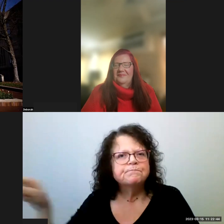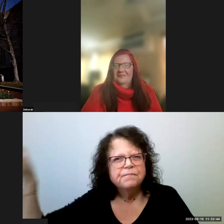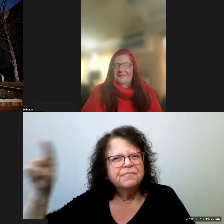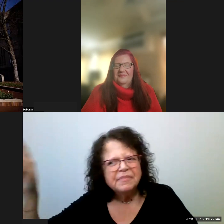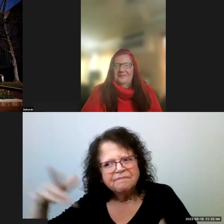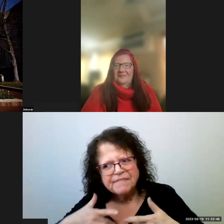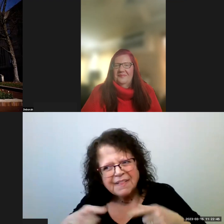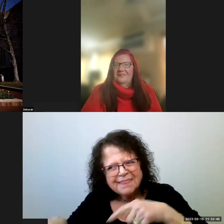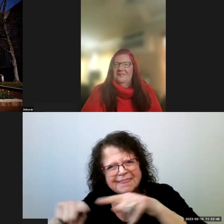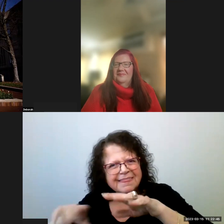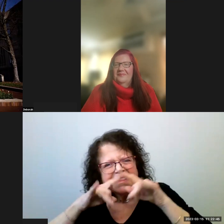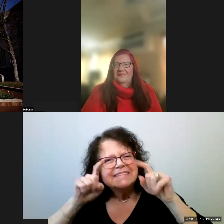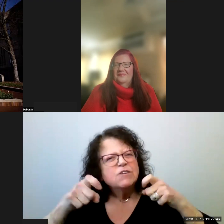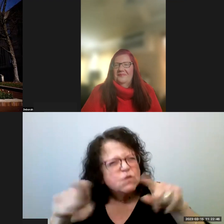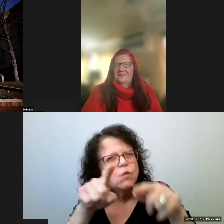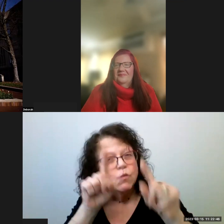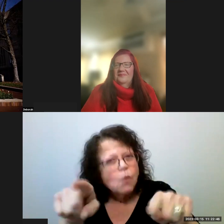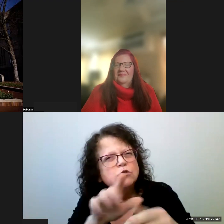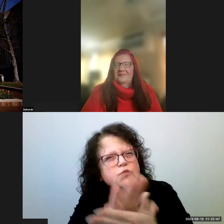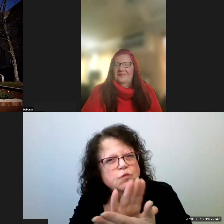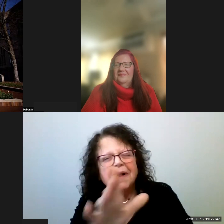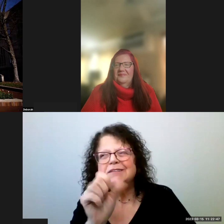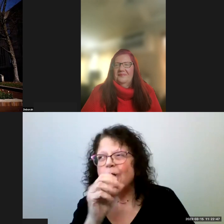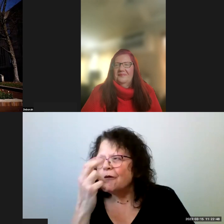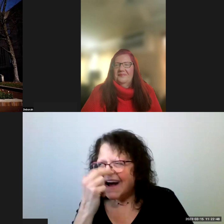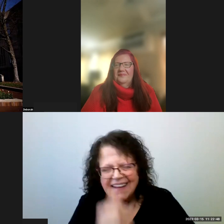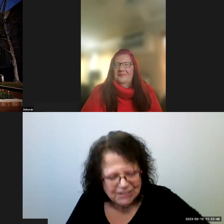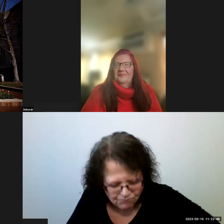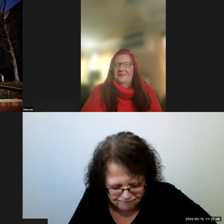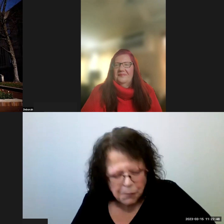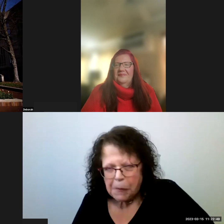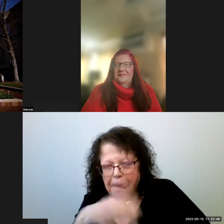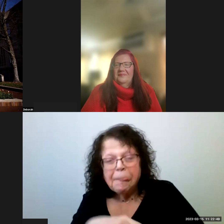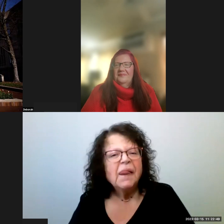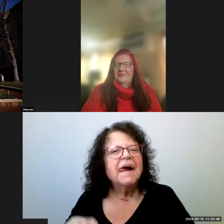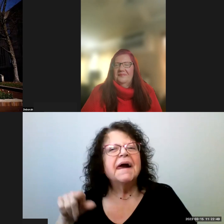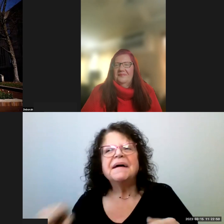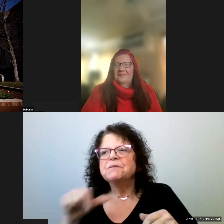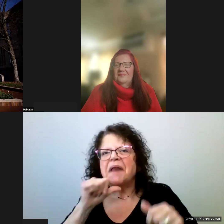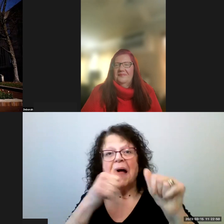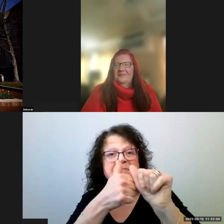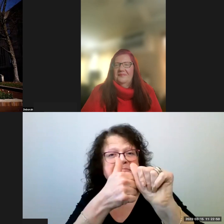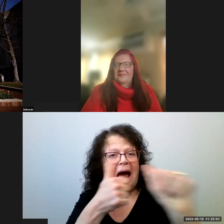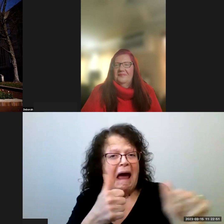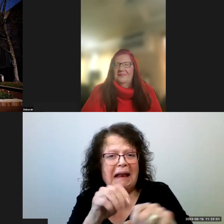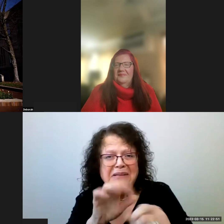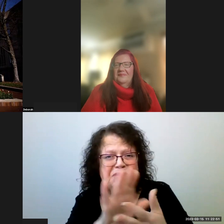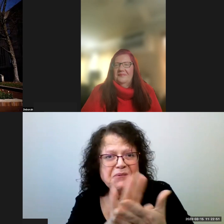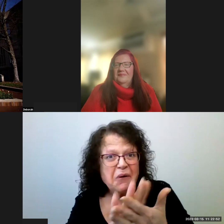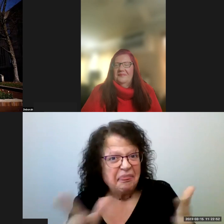It was so funny. They learned a lot. They were not behind in school , but